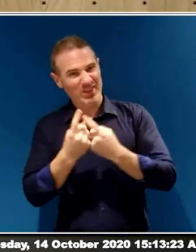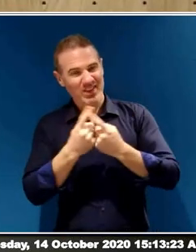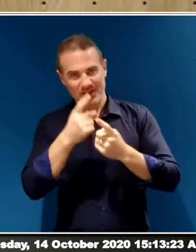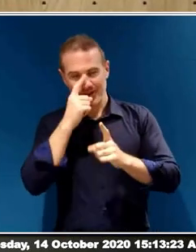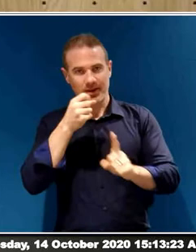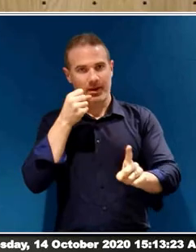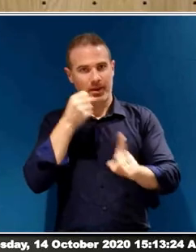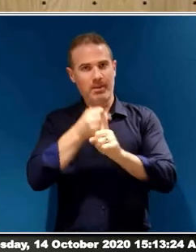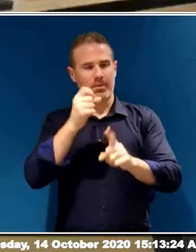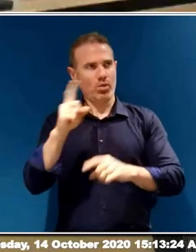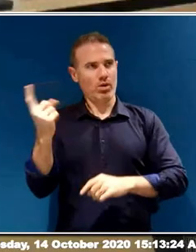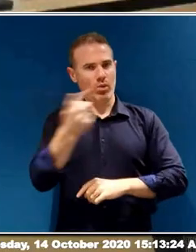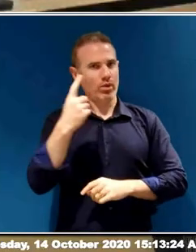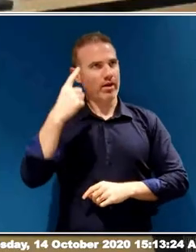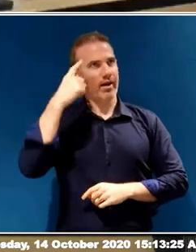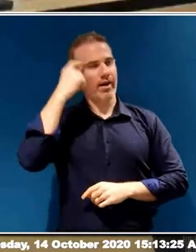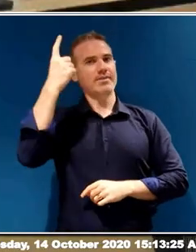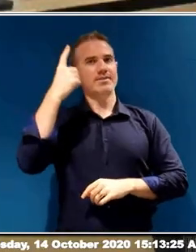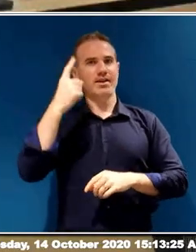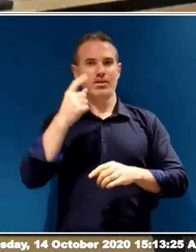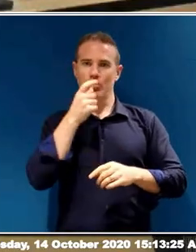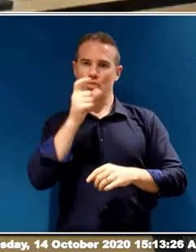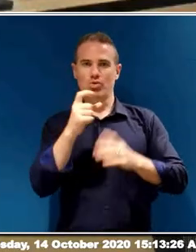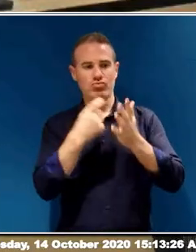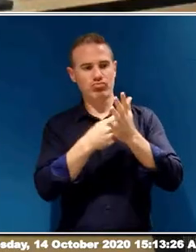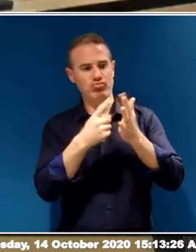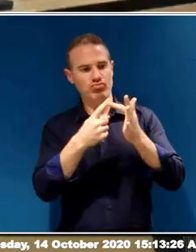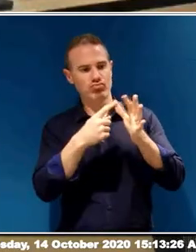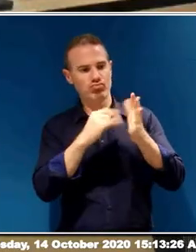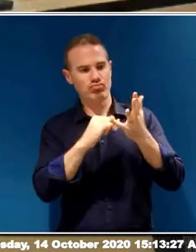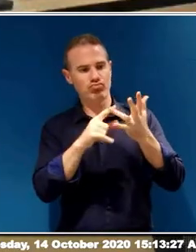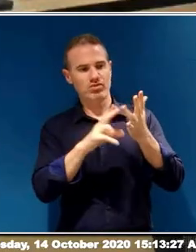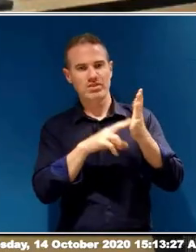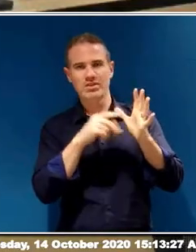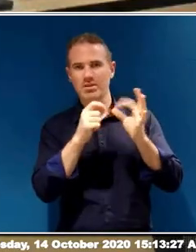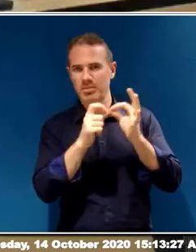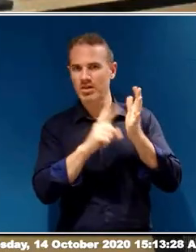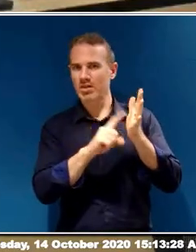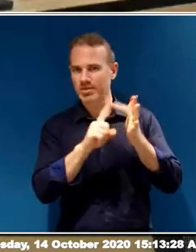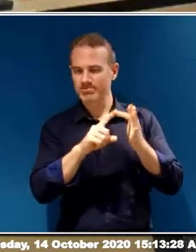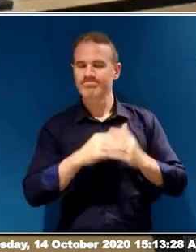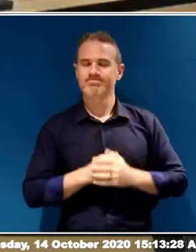I want to take you --- I'm at page 2 of the notes and in reference to paragraph